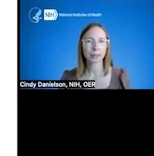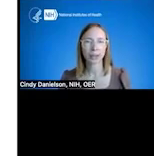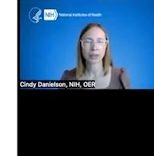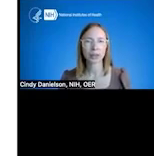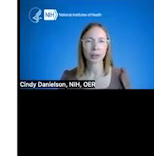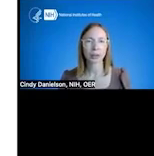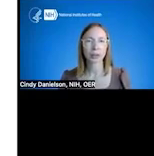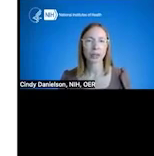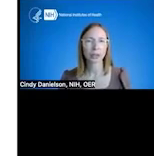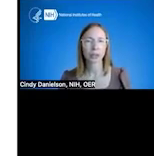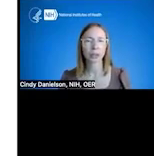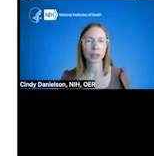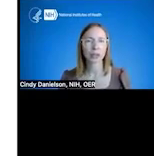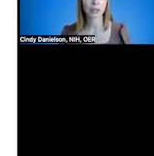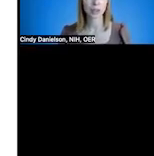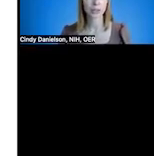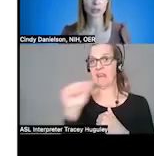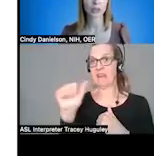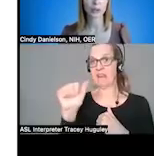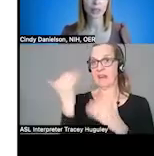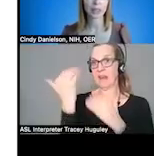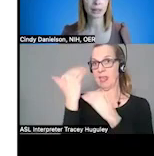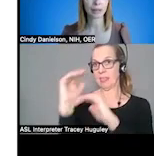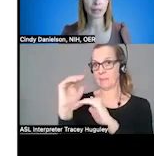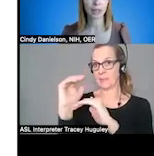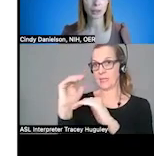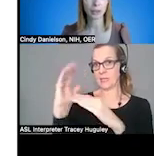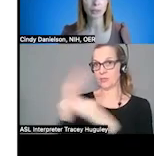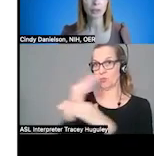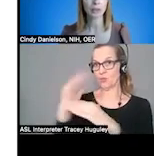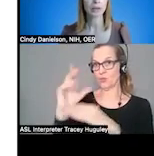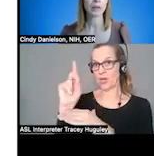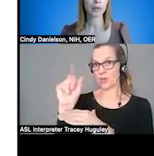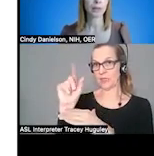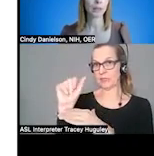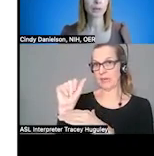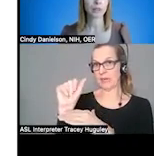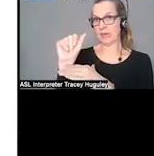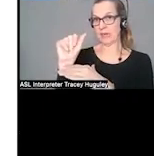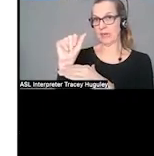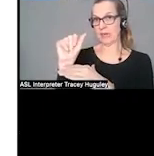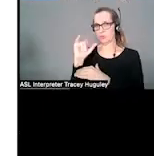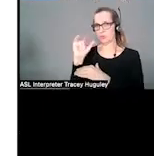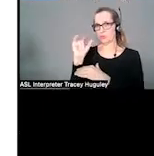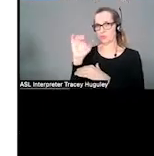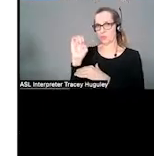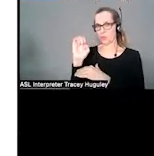such as those that Julia talked through in the FAQ, then you would describe any sort of factors